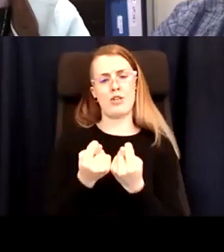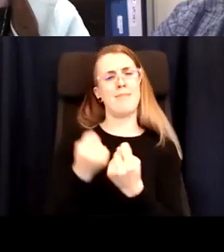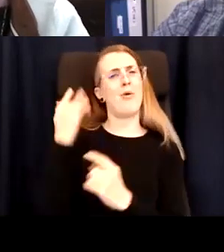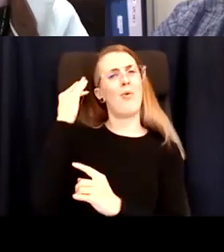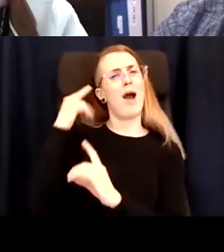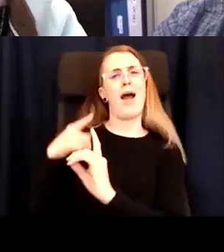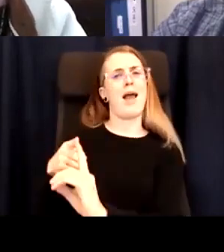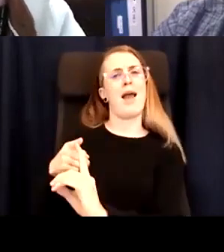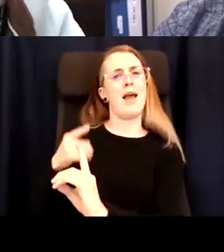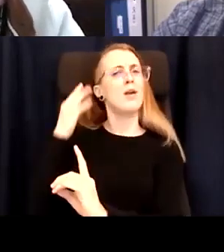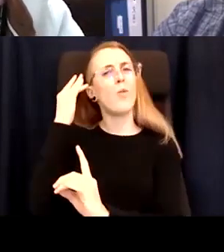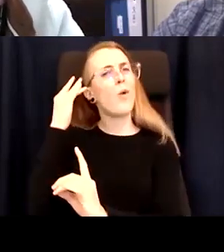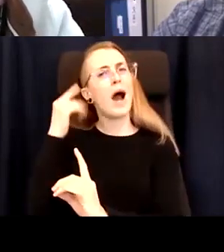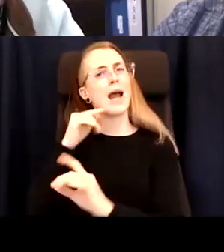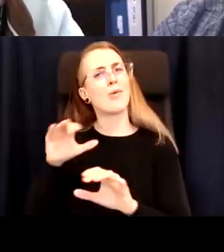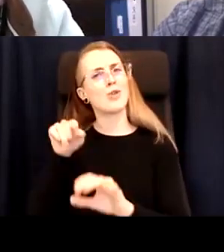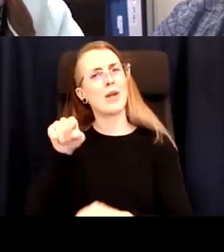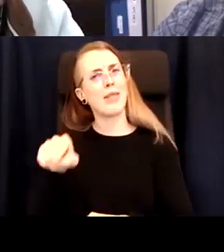The reason why we're doing it, is because we want to improve care for our client, we